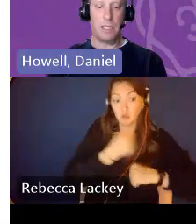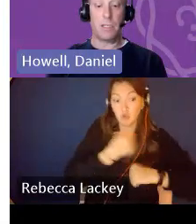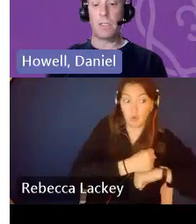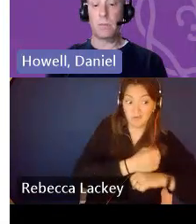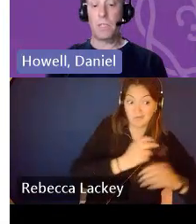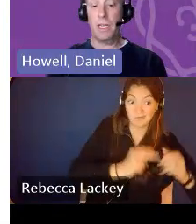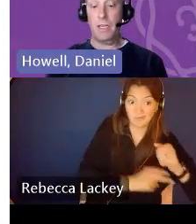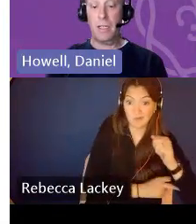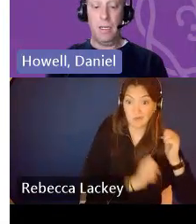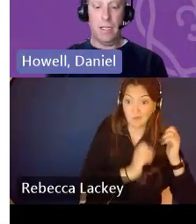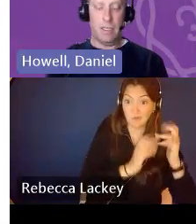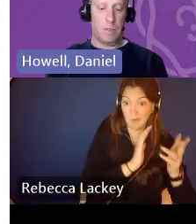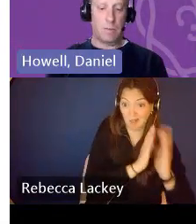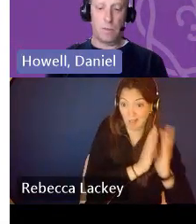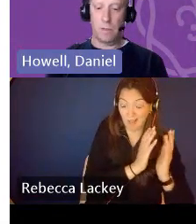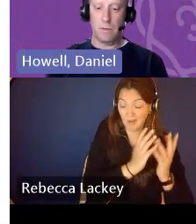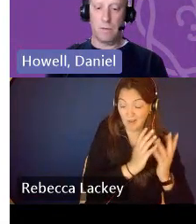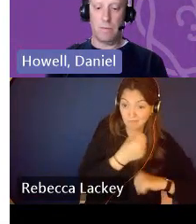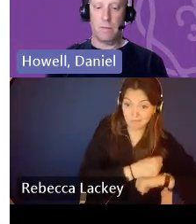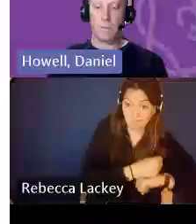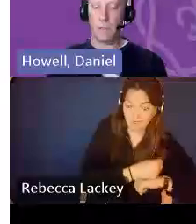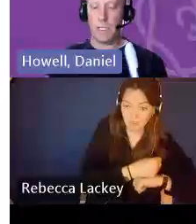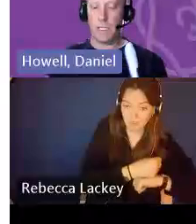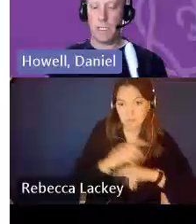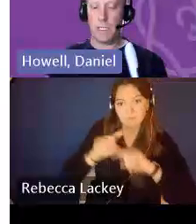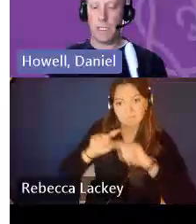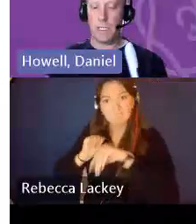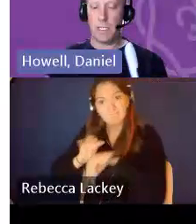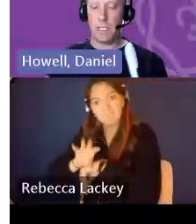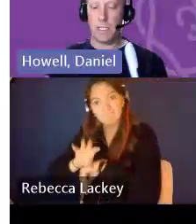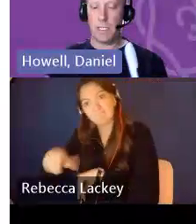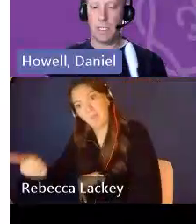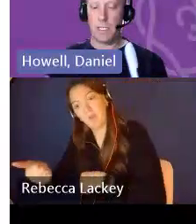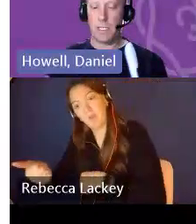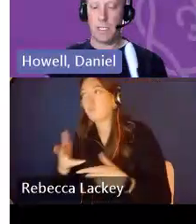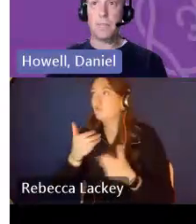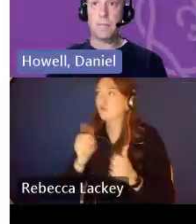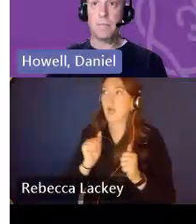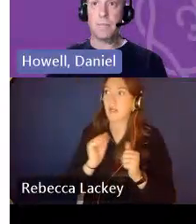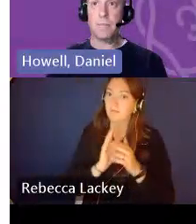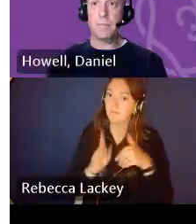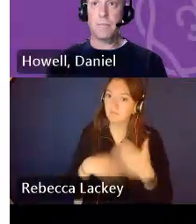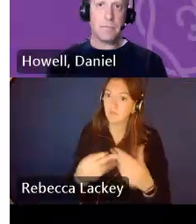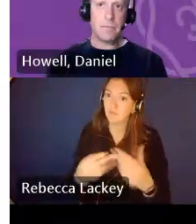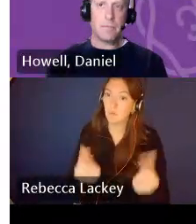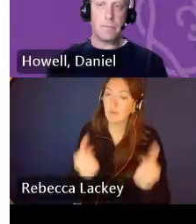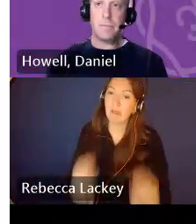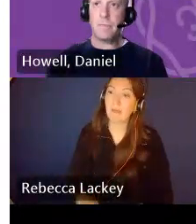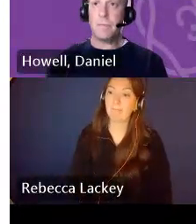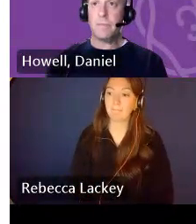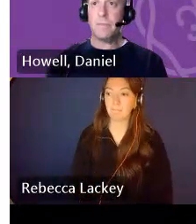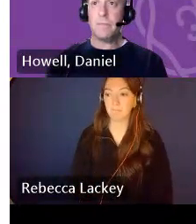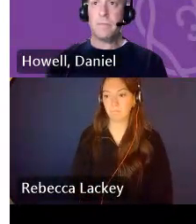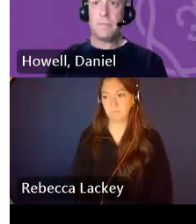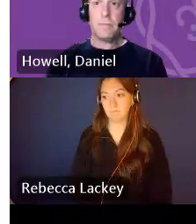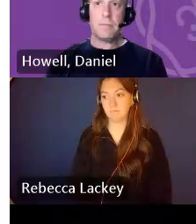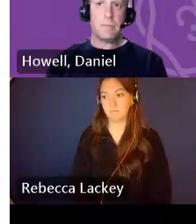that many cars per day. Uh but we're we're trying to get it through as quick as we can.